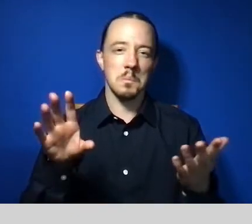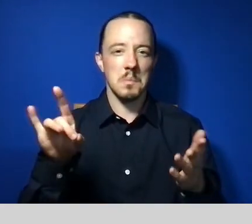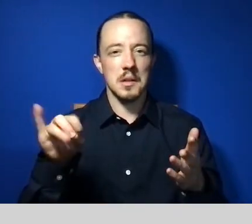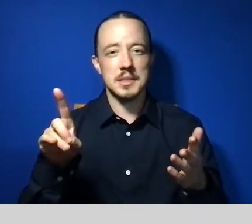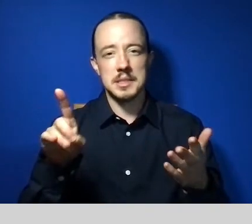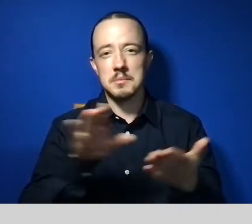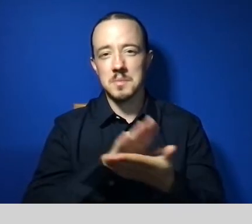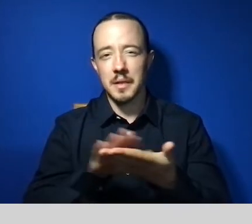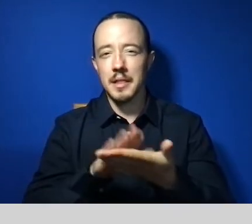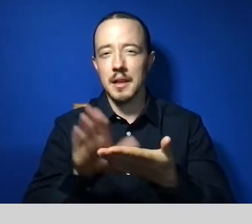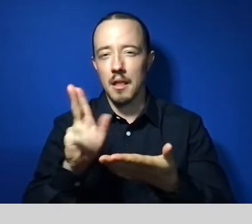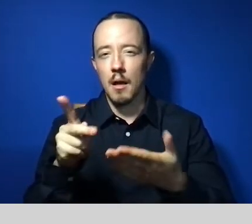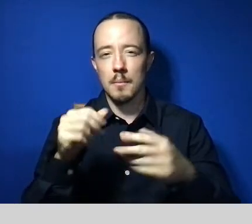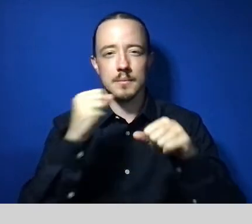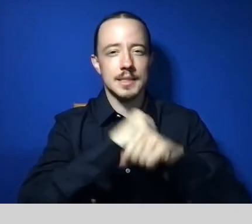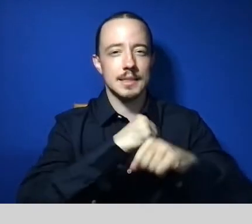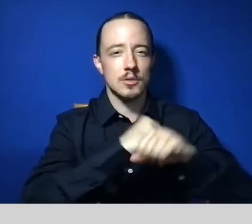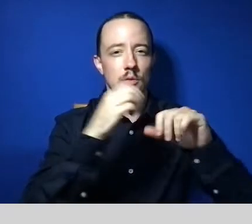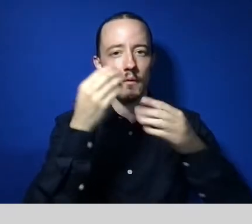And so I did a bit of cleaning up.